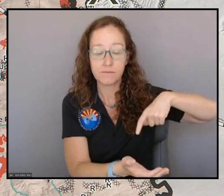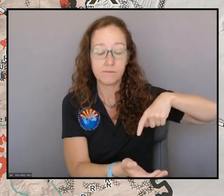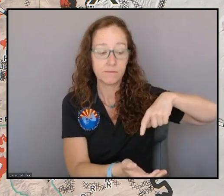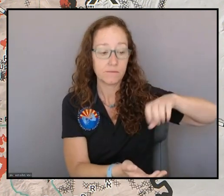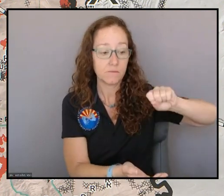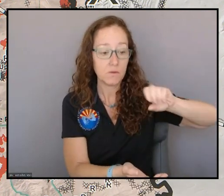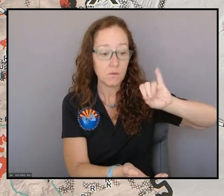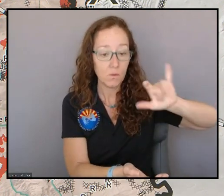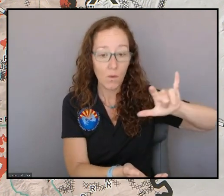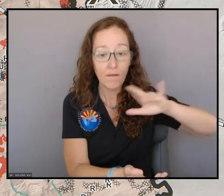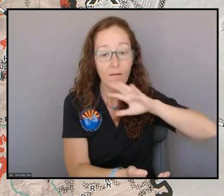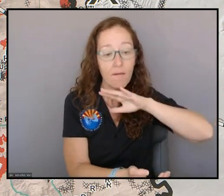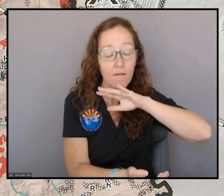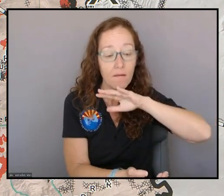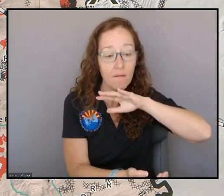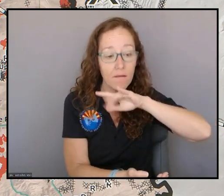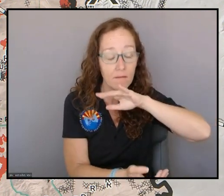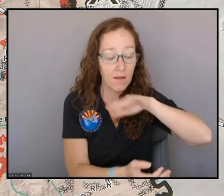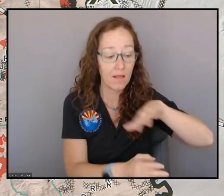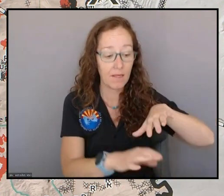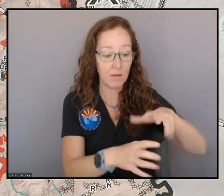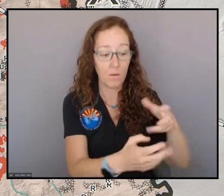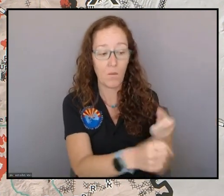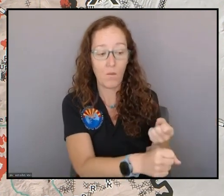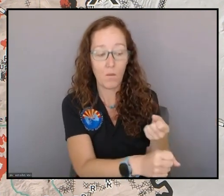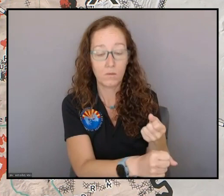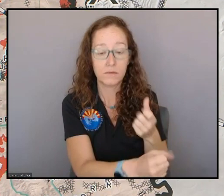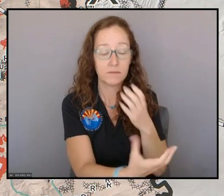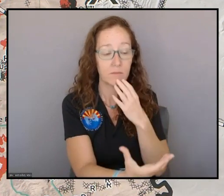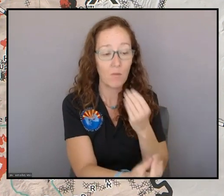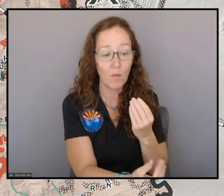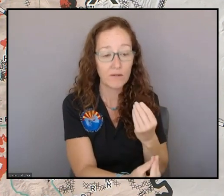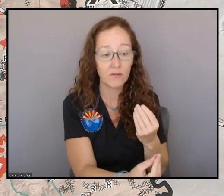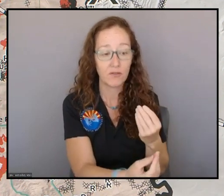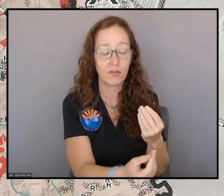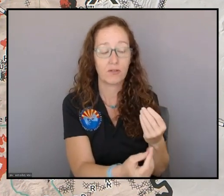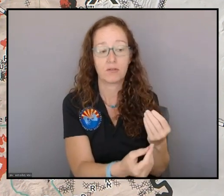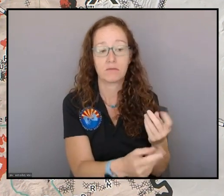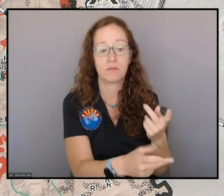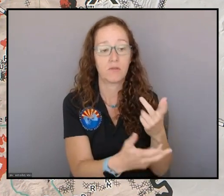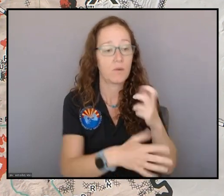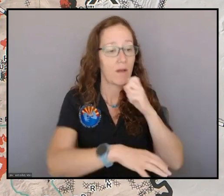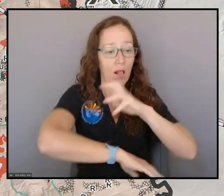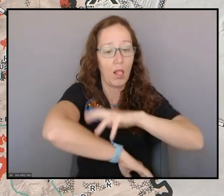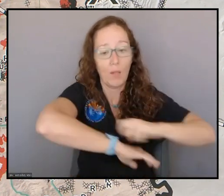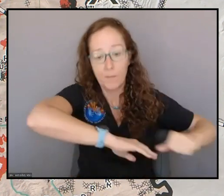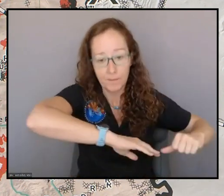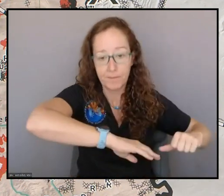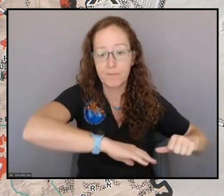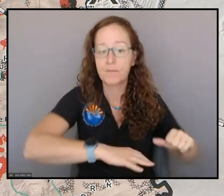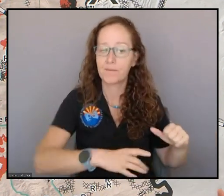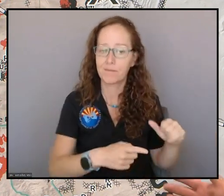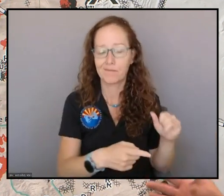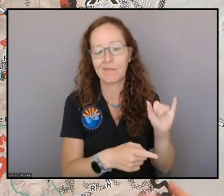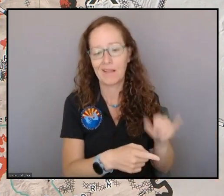moisture and prevents erosion and things of that nature, the heavy equipment. So we have started that over in the